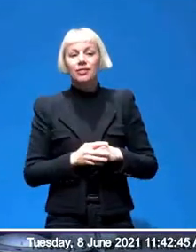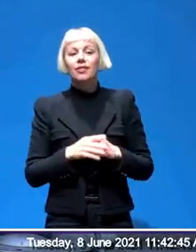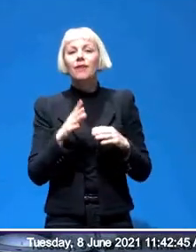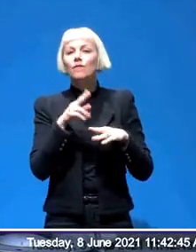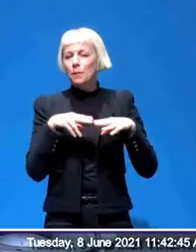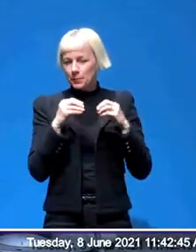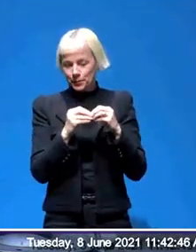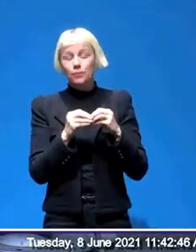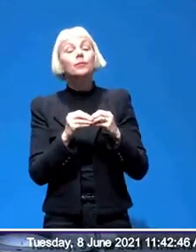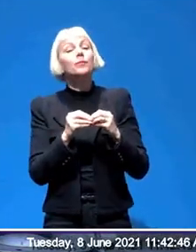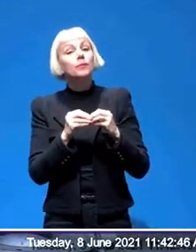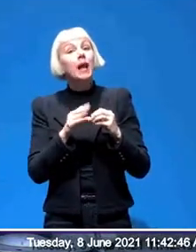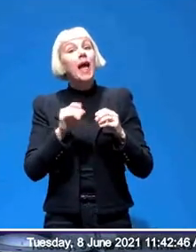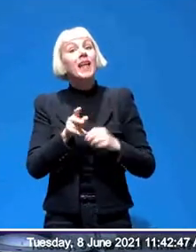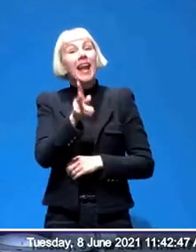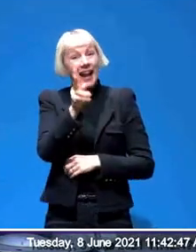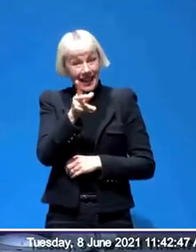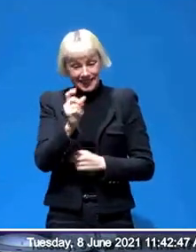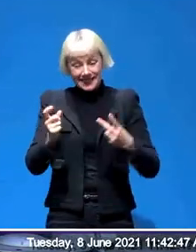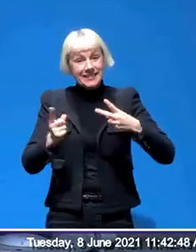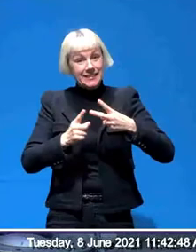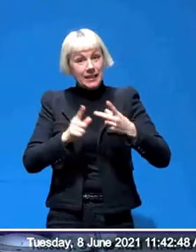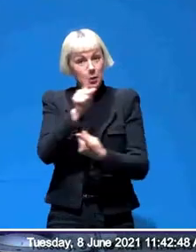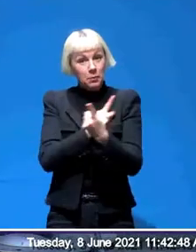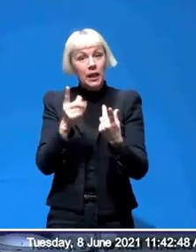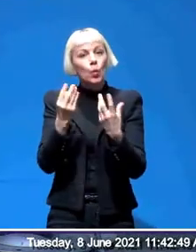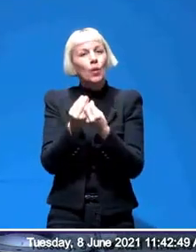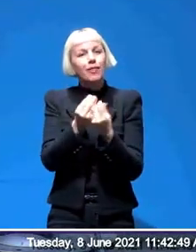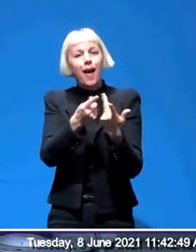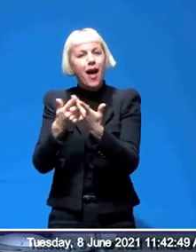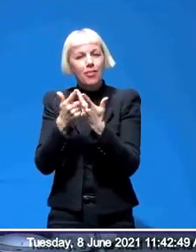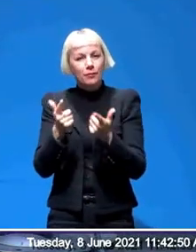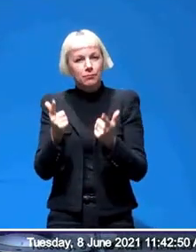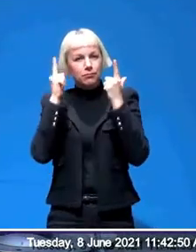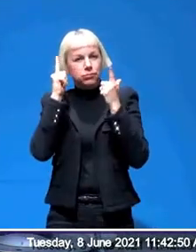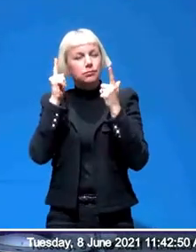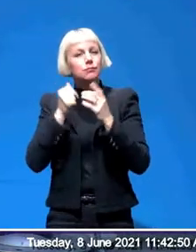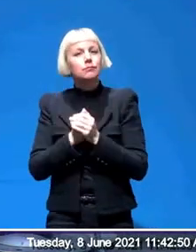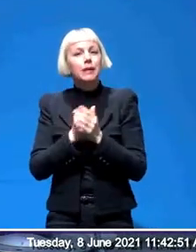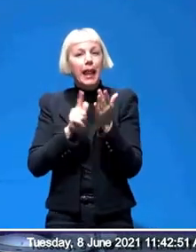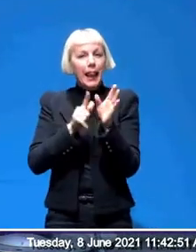She says she met again with you, with Lynn Young, Stewart Dodd and Joe Young